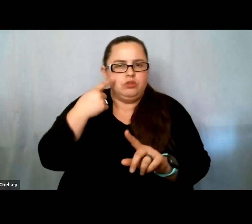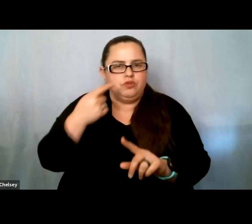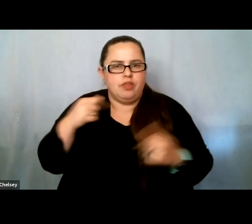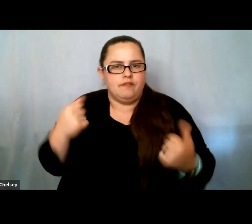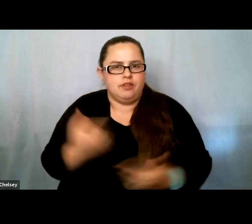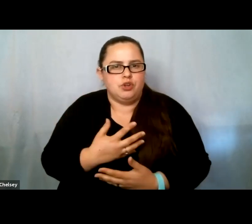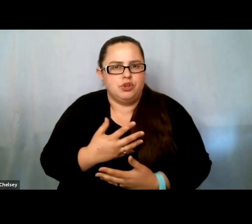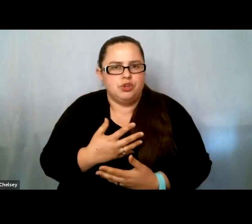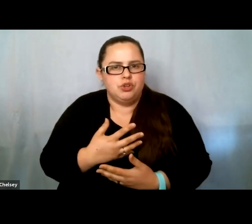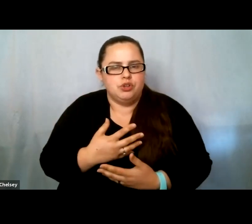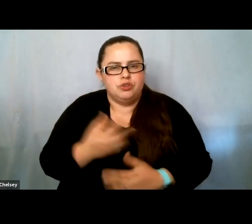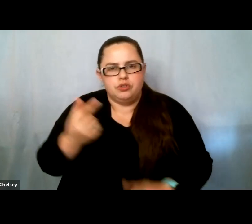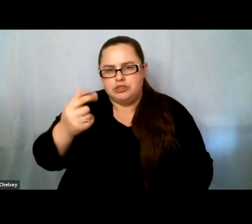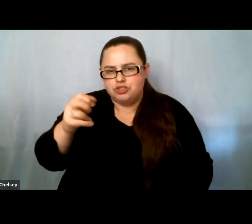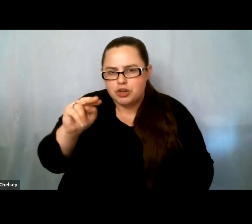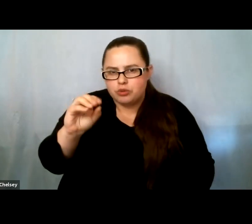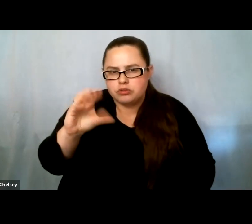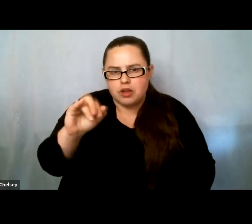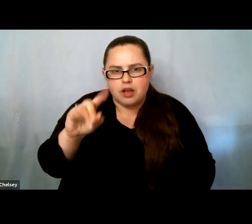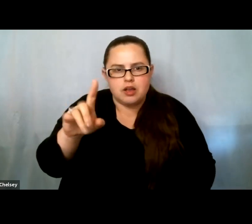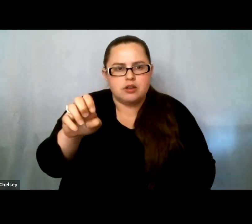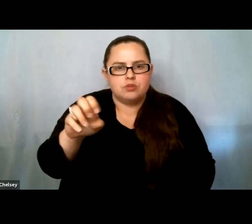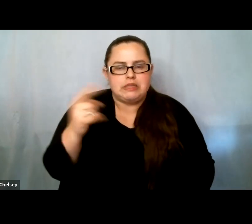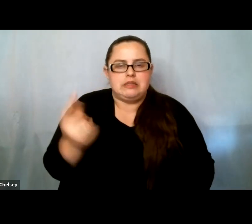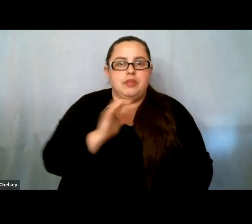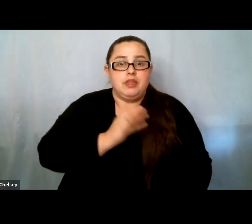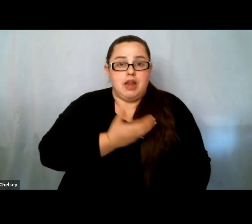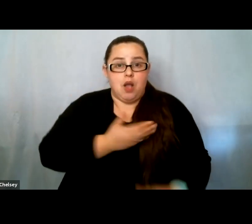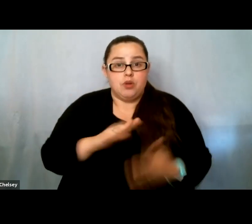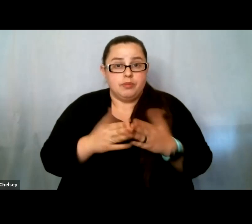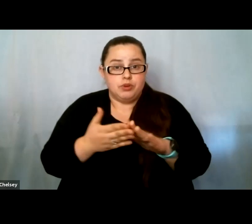genocide was something that our community did. And some of you might be thinking, Well,